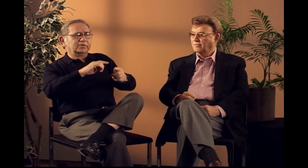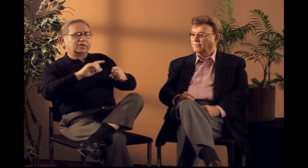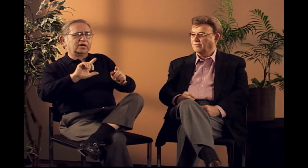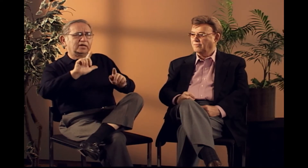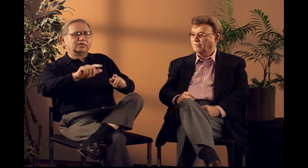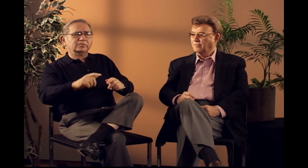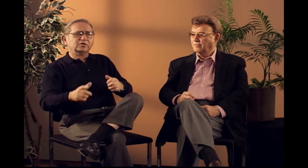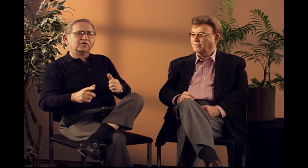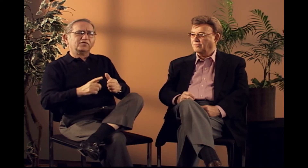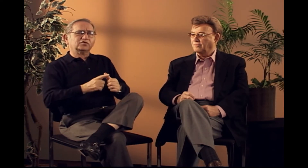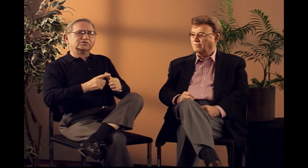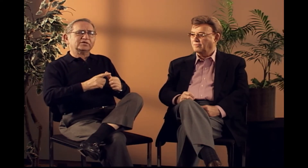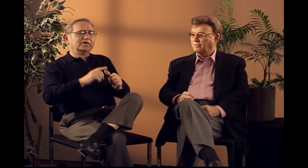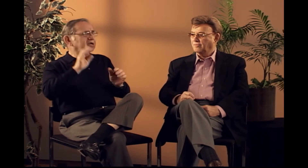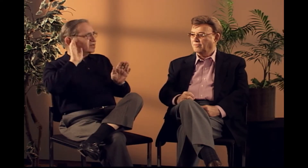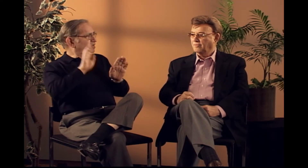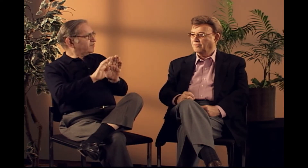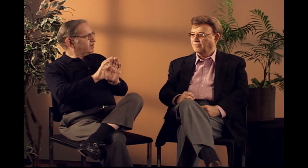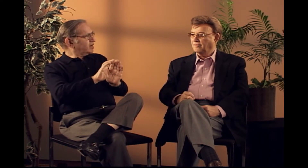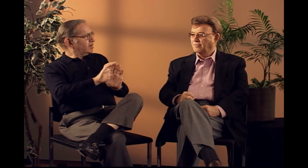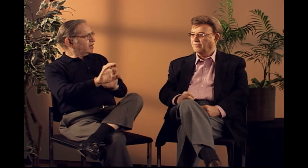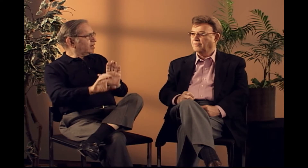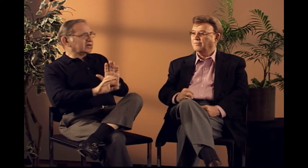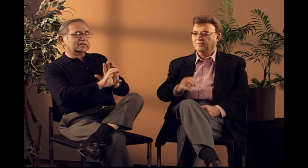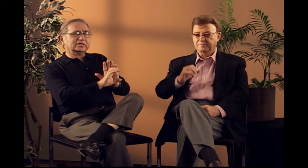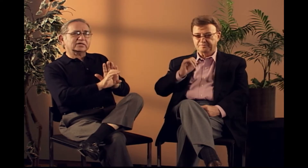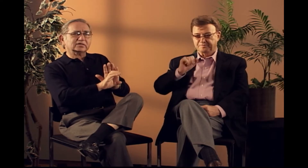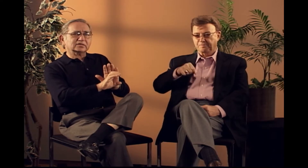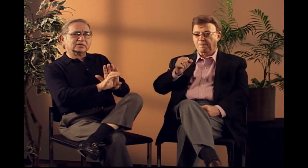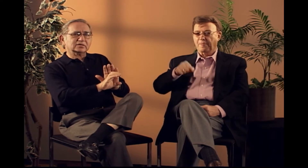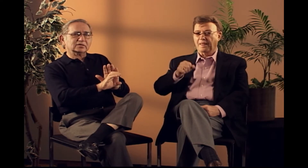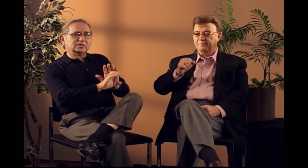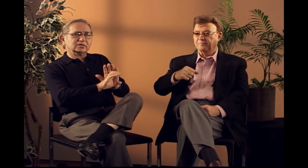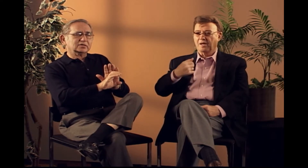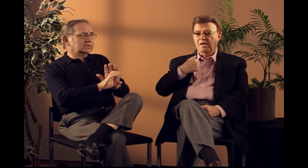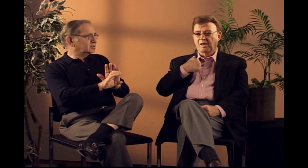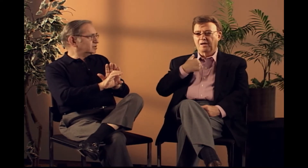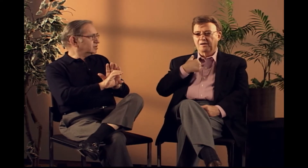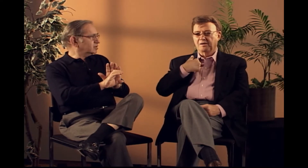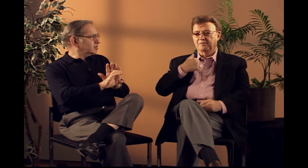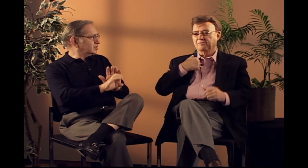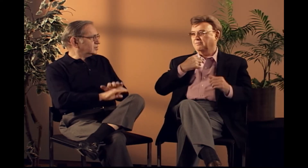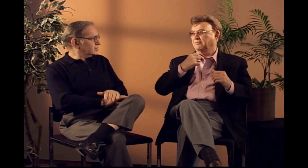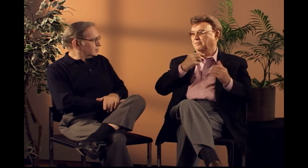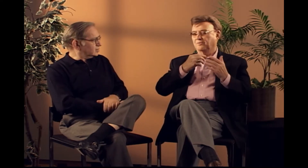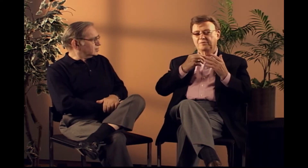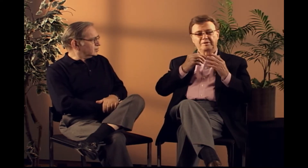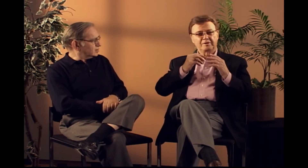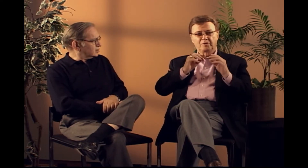We come up with some important information. Not the plot. The plot would come later, but first, we came up with the deaf characters.